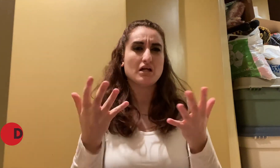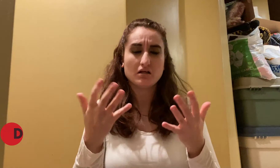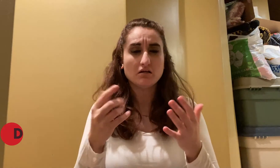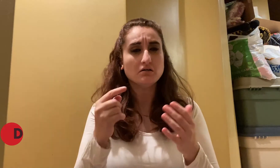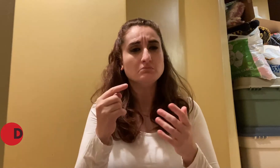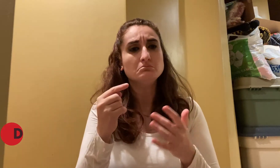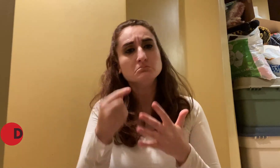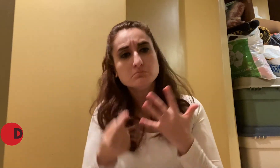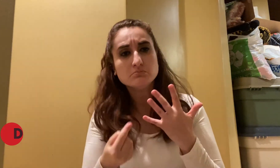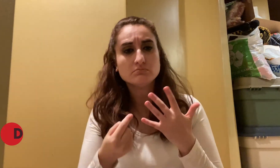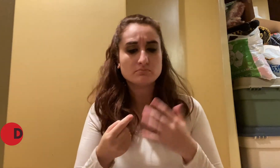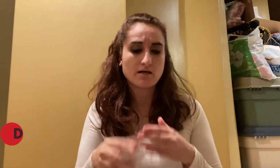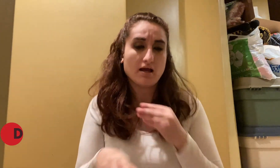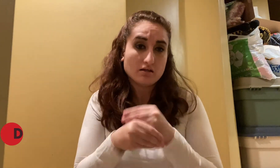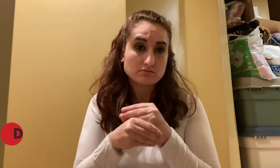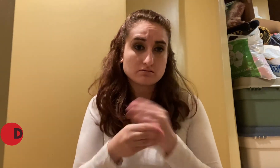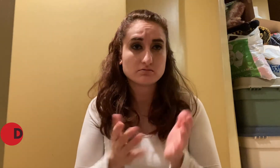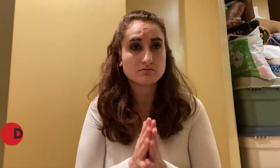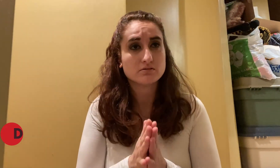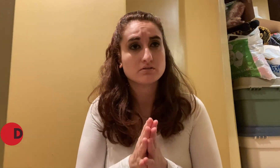Many details were added.